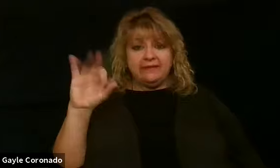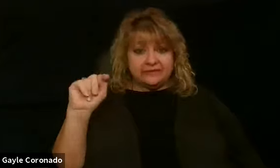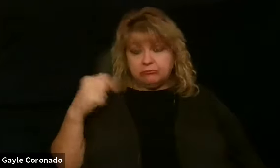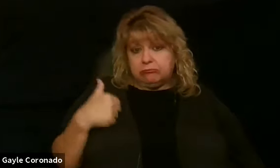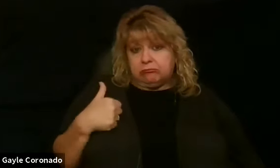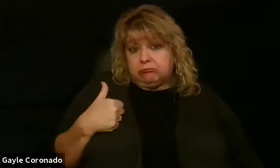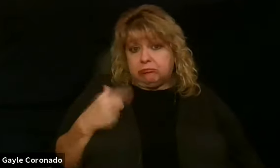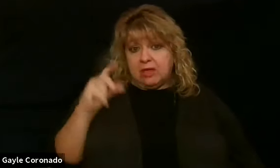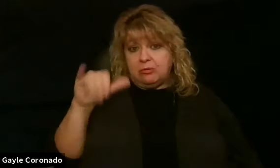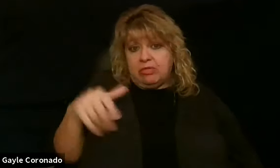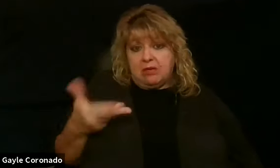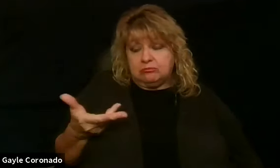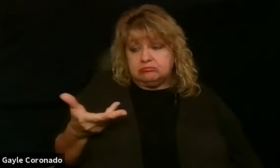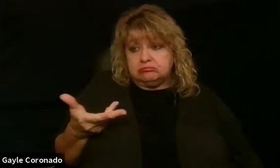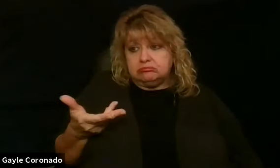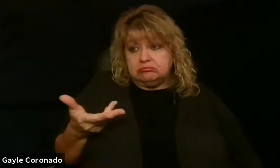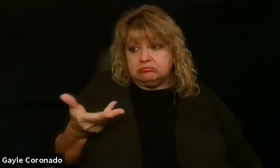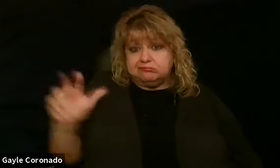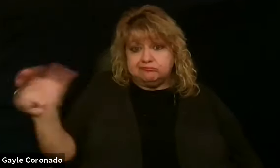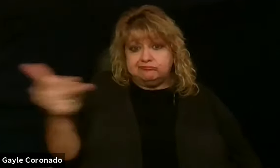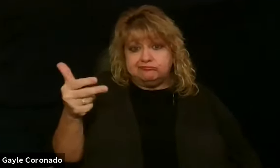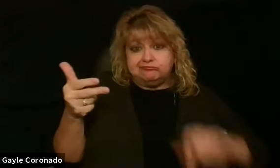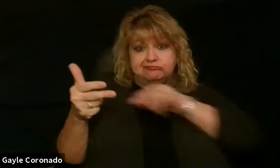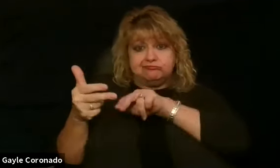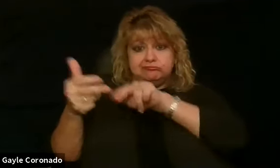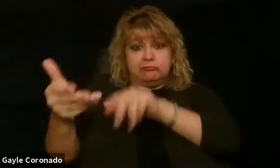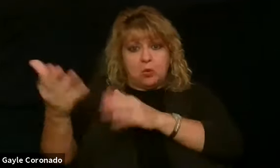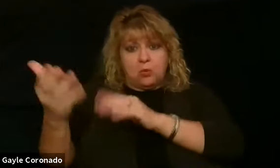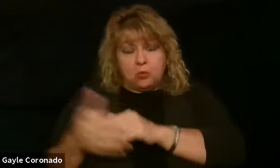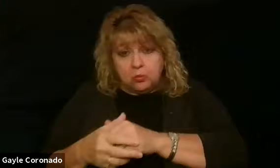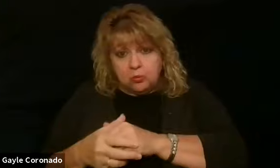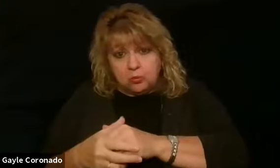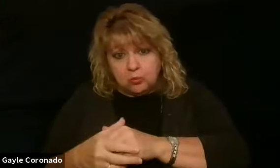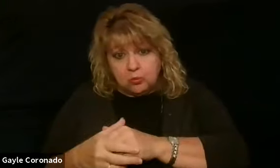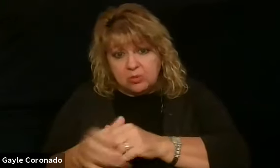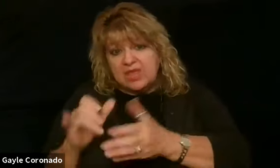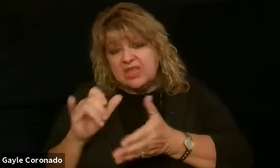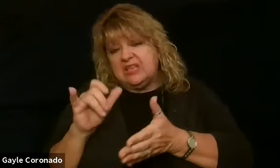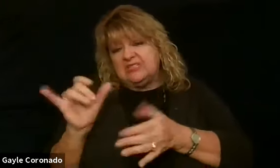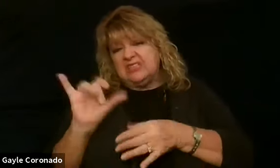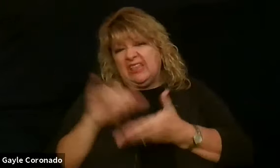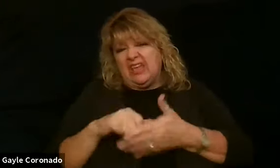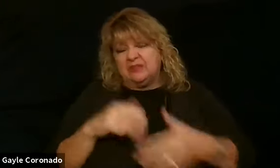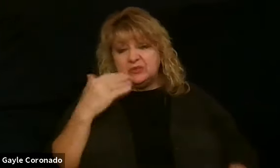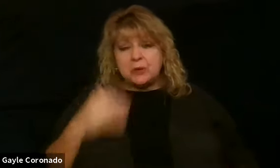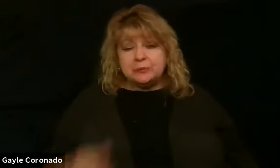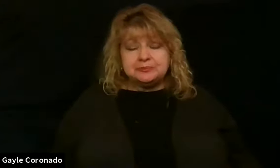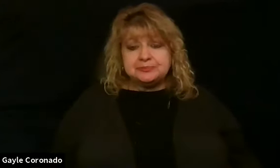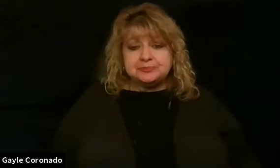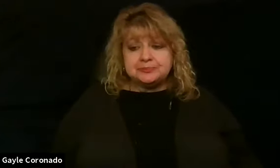You know, so it's like that. Yeah.